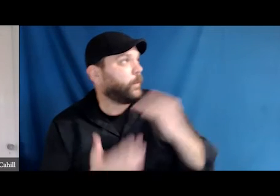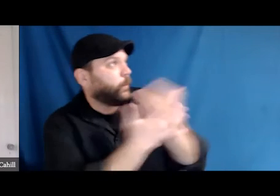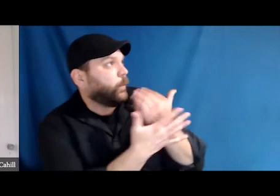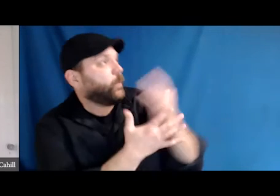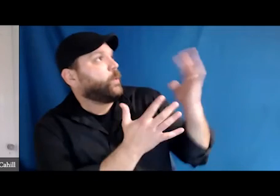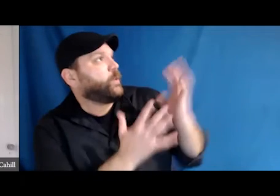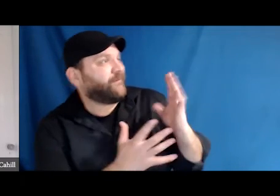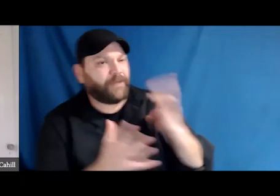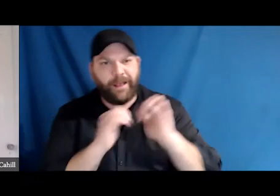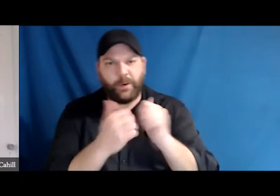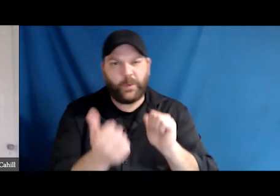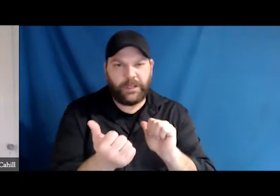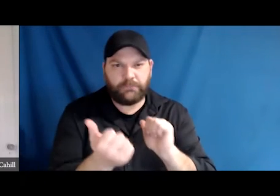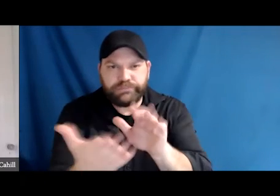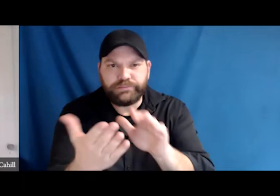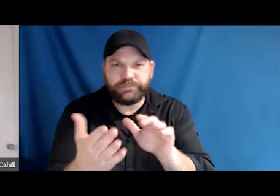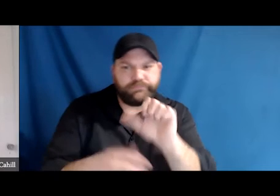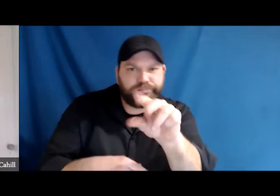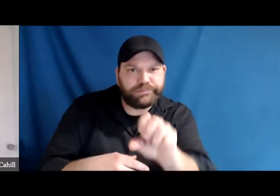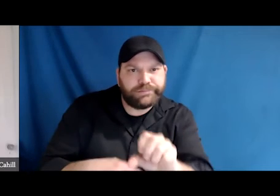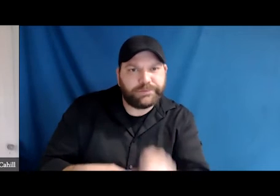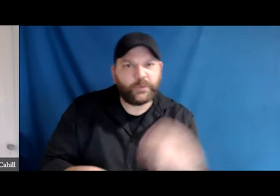but, you know, you just worked all hours